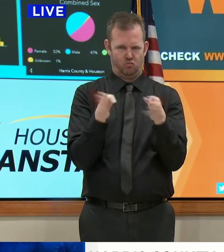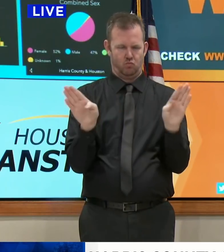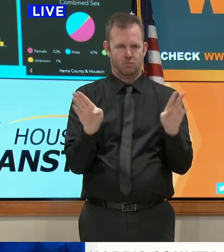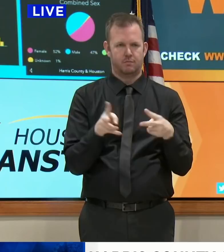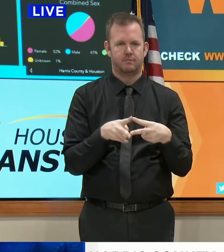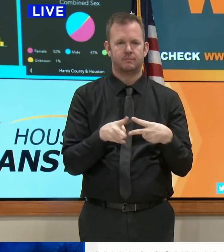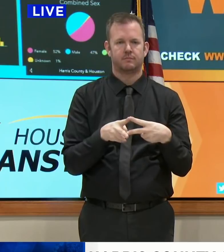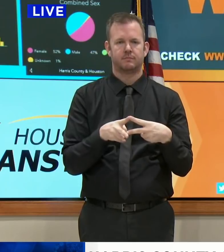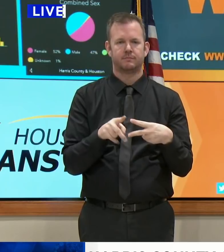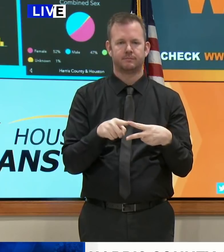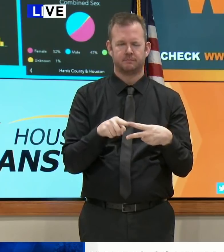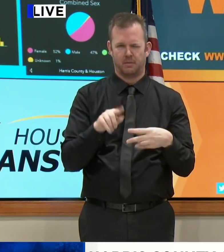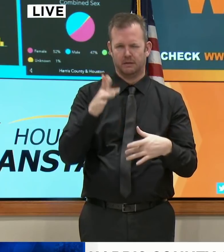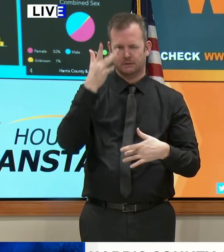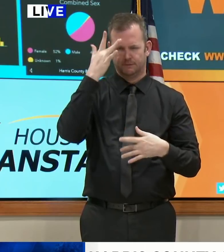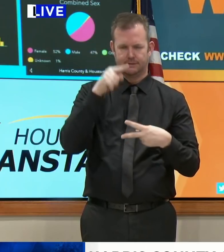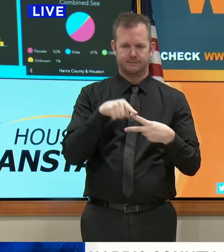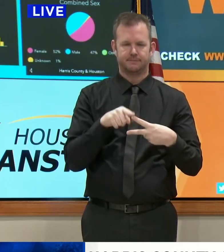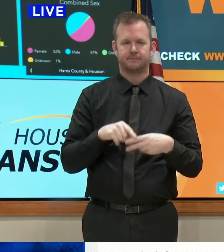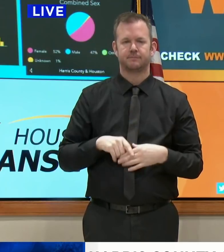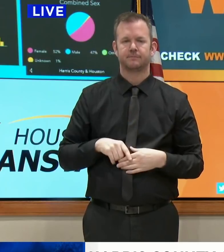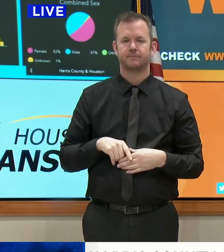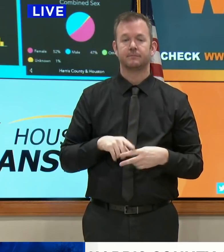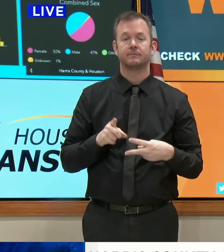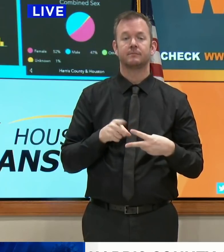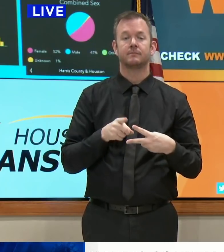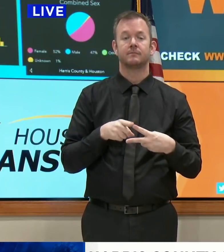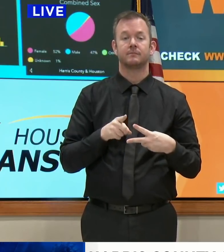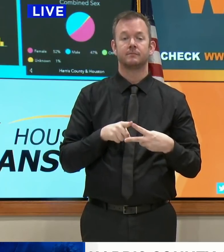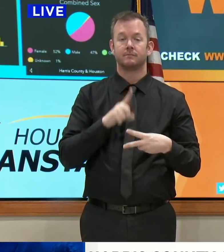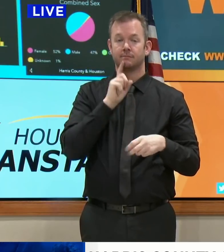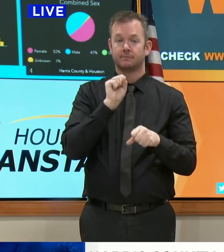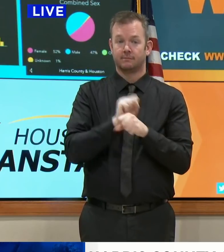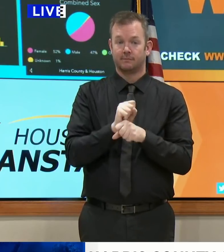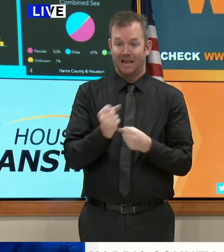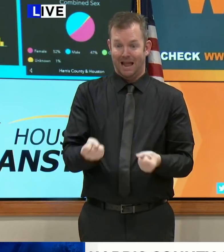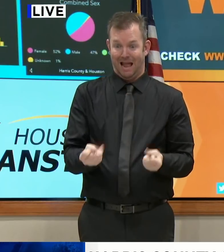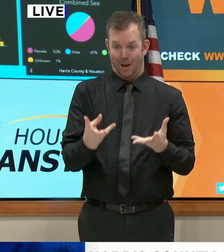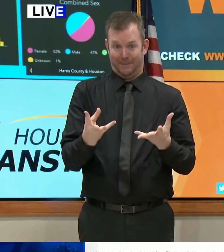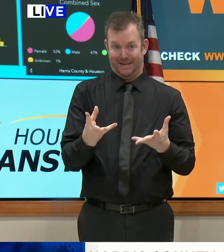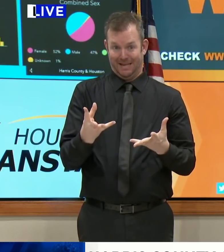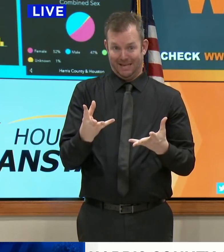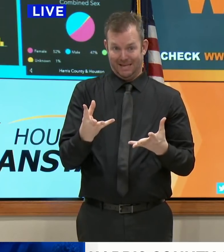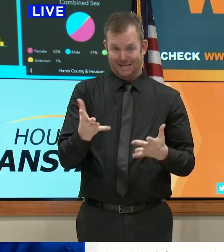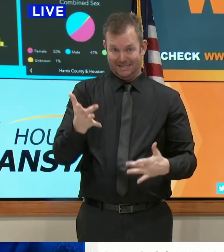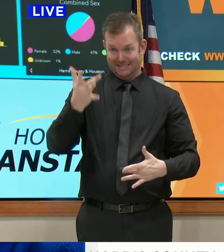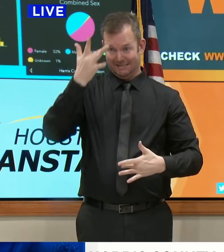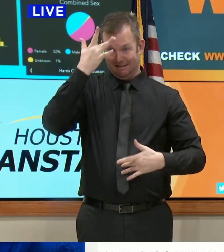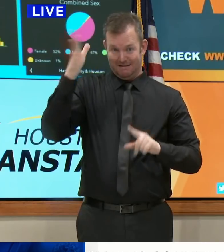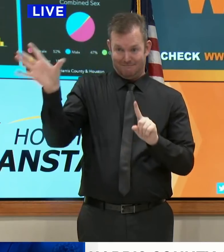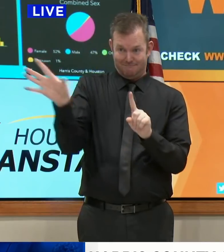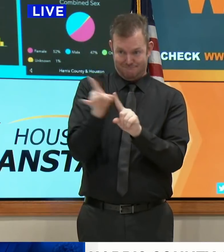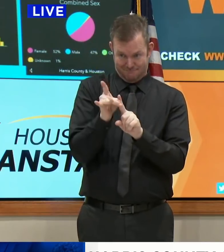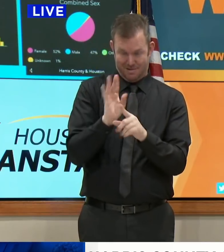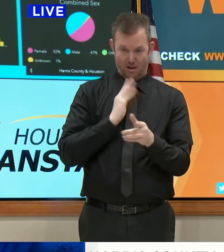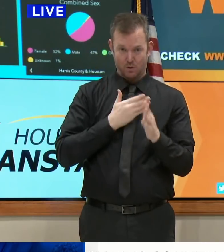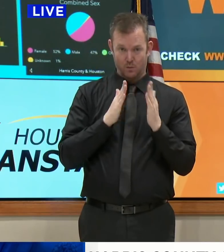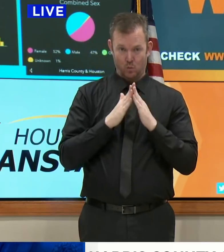Harris kind I I just want to echo what the judges echo what the judges there there are bits of information that it are bits of information that it in general in terms of buckets in general in terms of buckets that were falling. One is